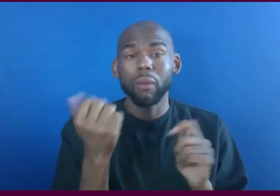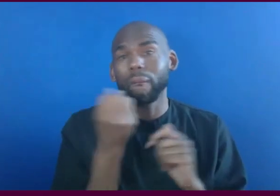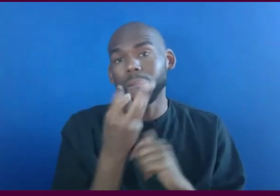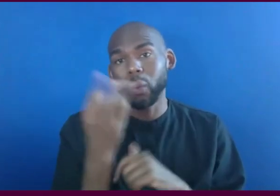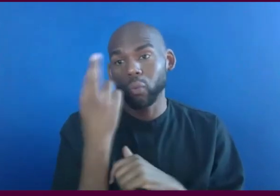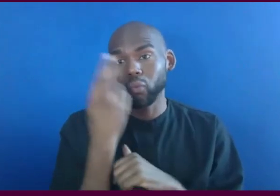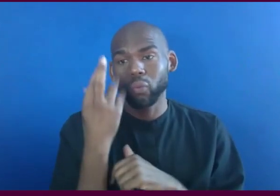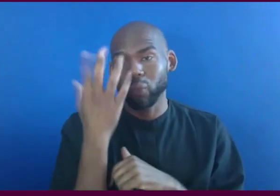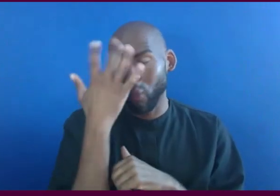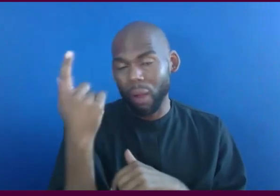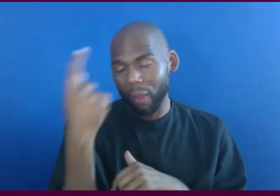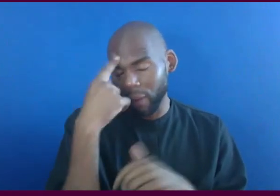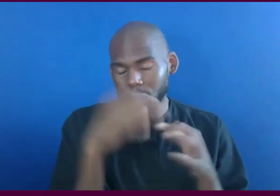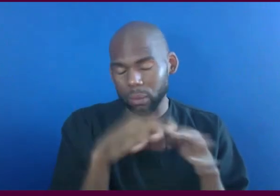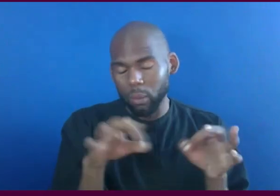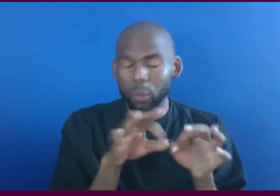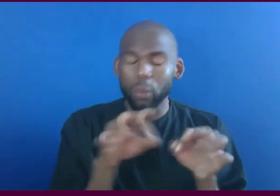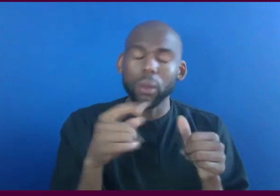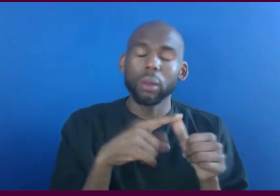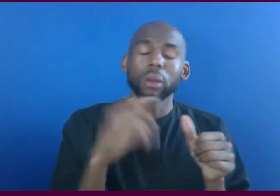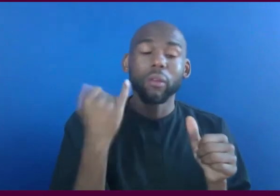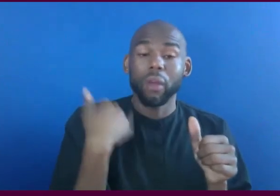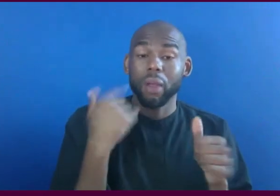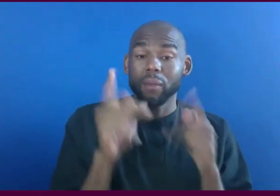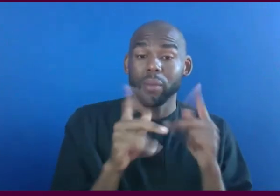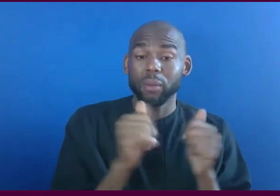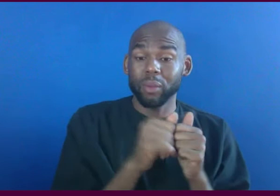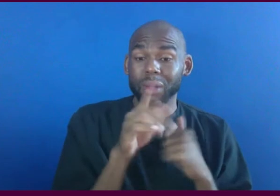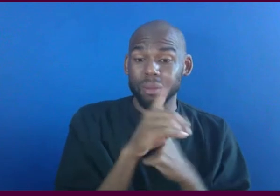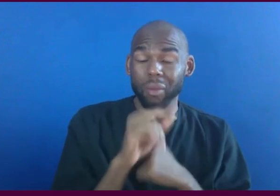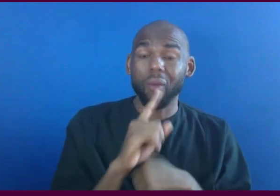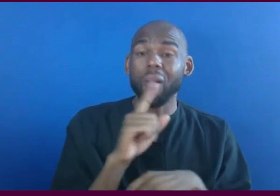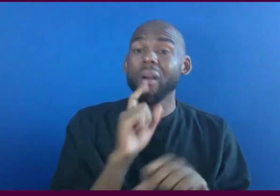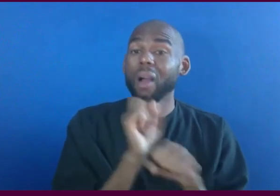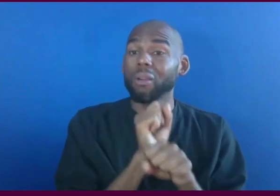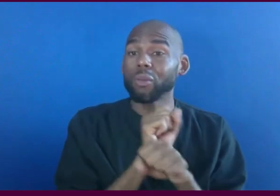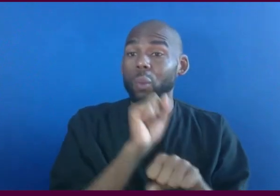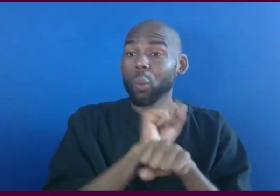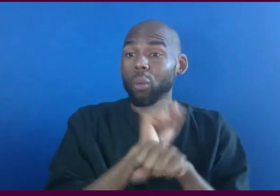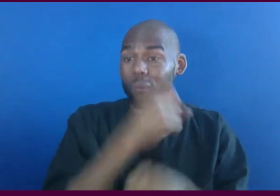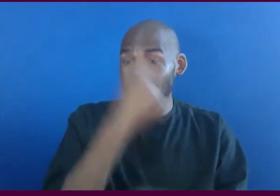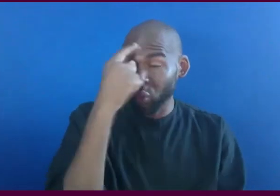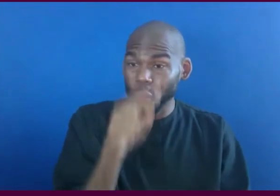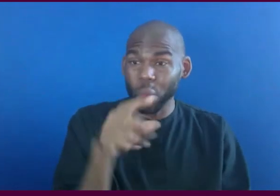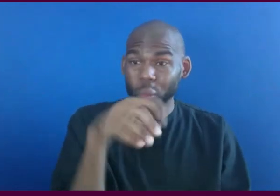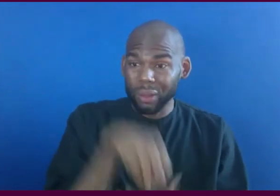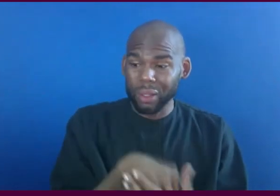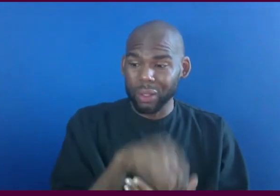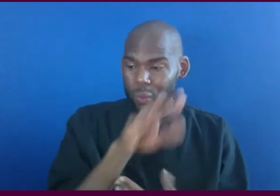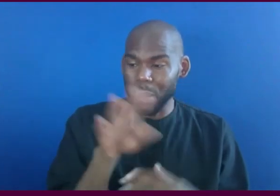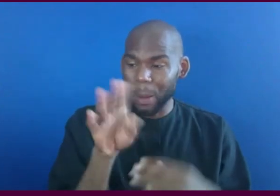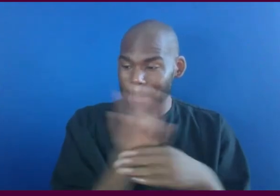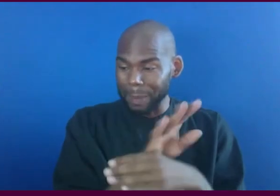there's a couple of reasons why I think it's important. One, if you have people with disabilities who are actually working for you and in your